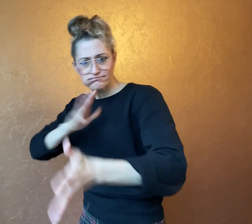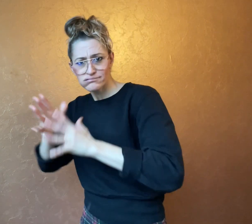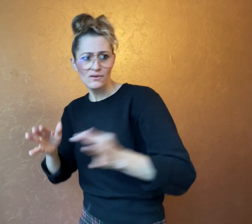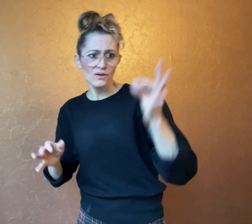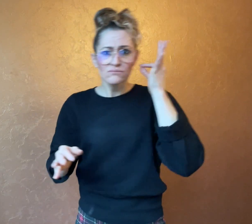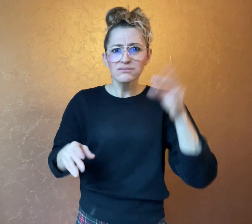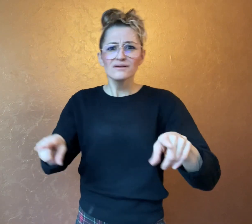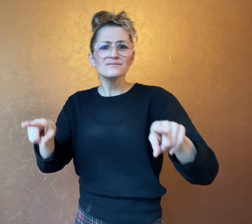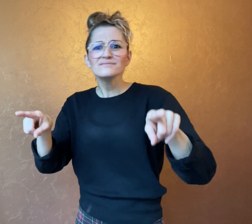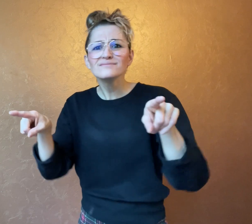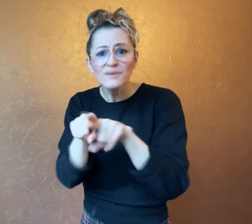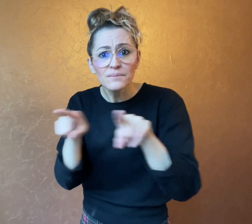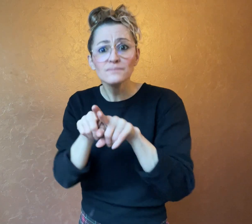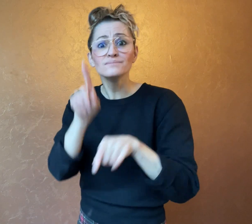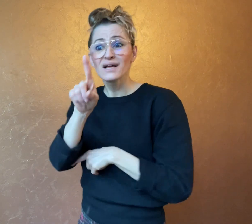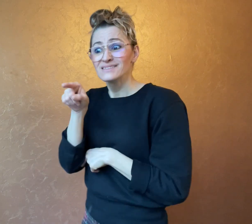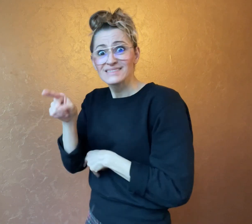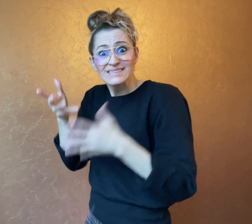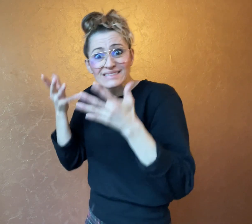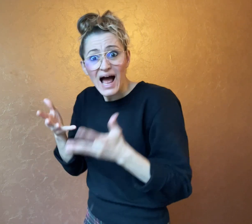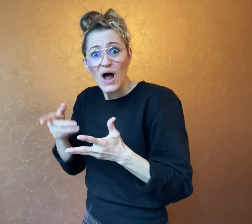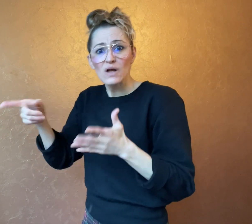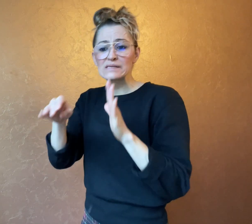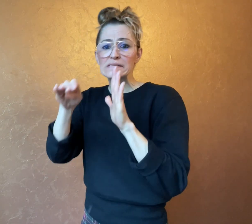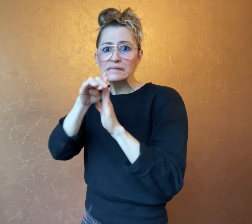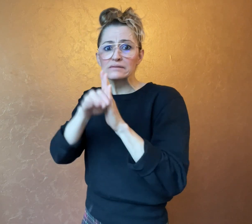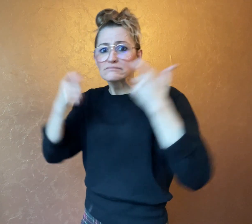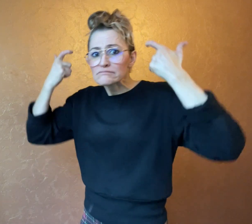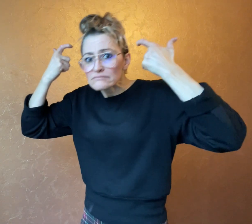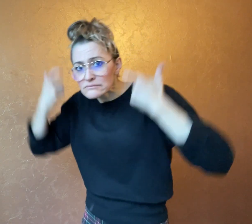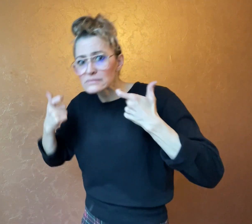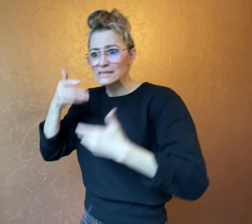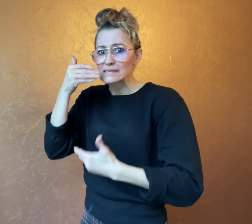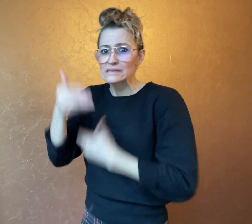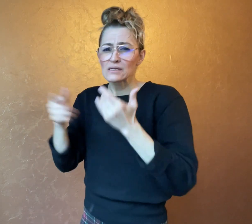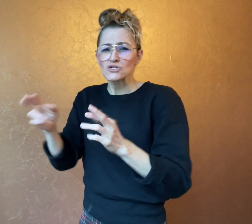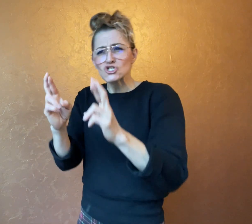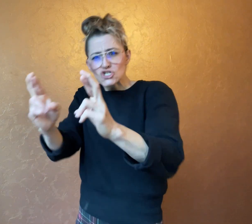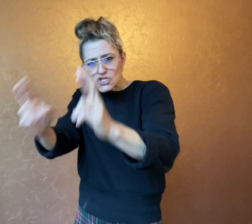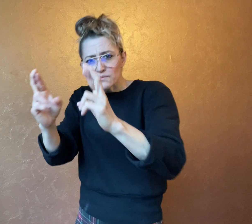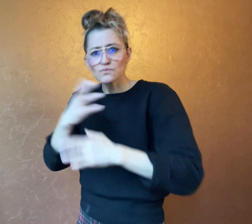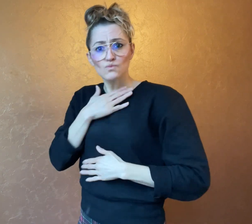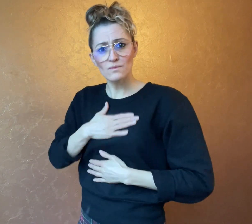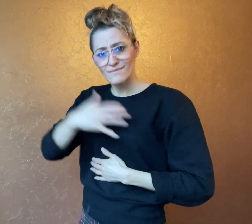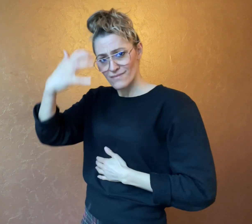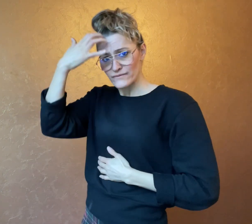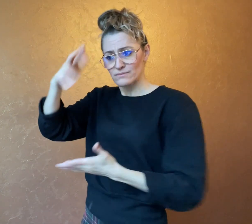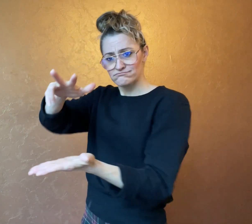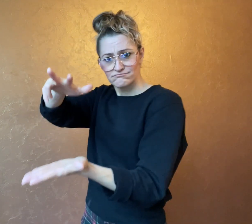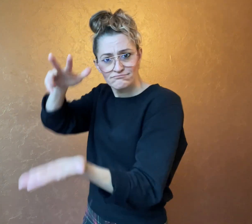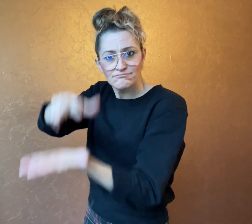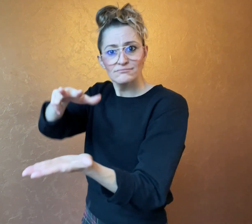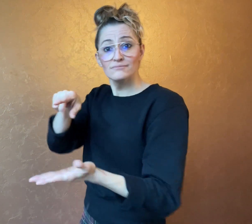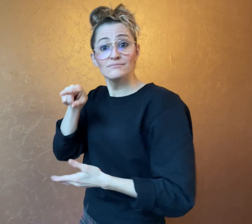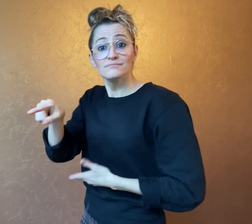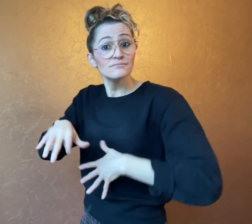undergoing the legal process to become